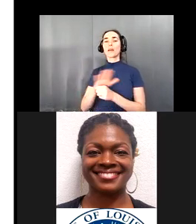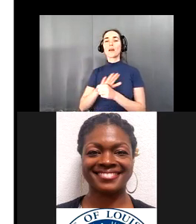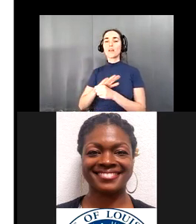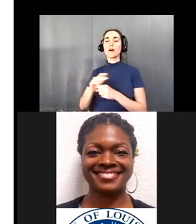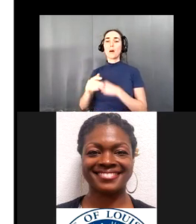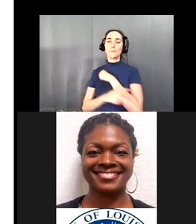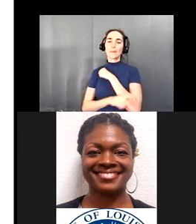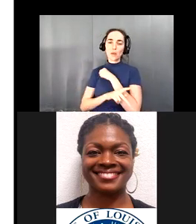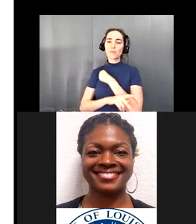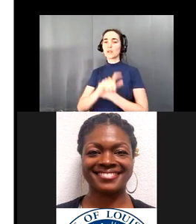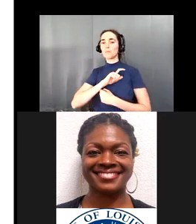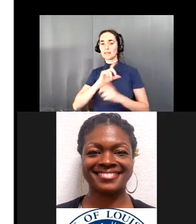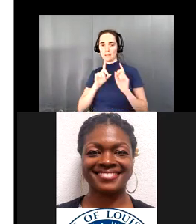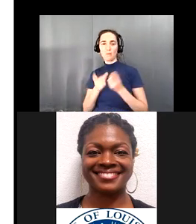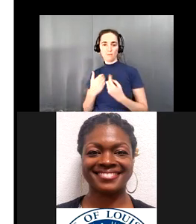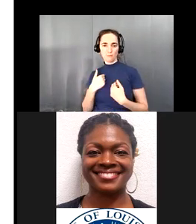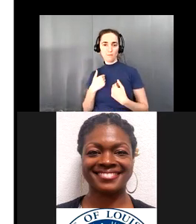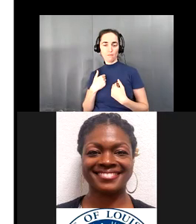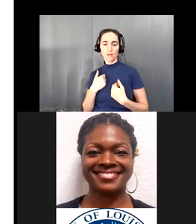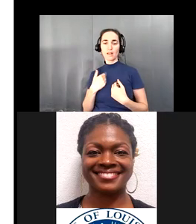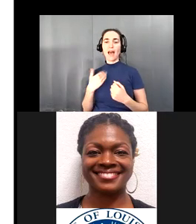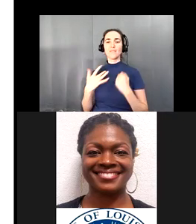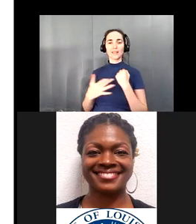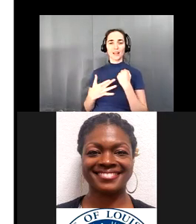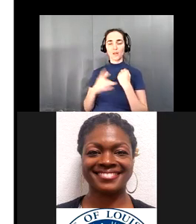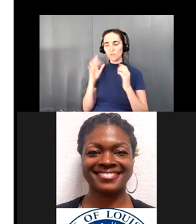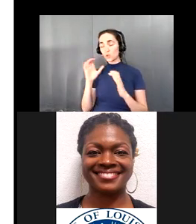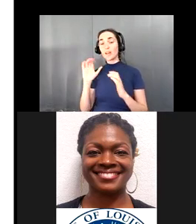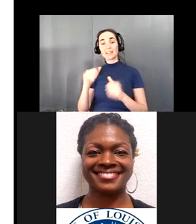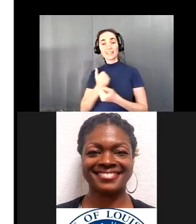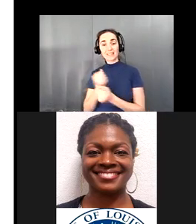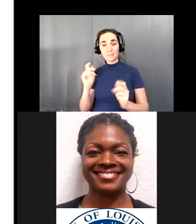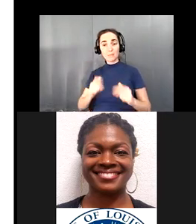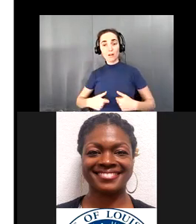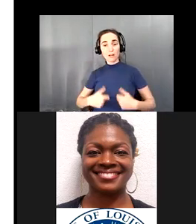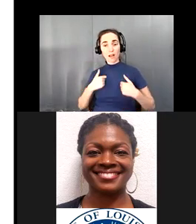well. Those are out there but tracking technologies can save lives, and I highly suggest you look